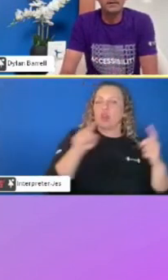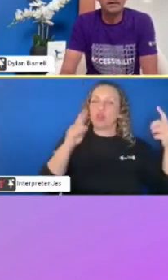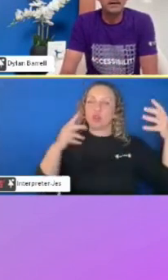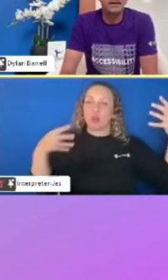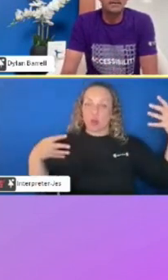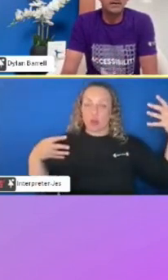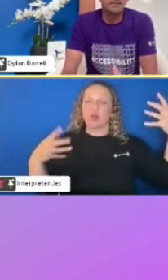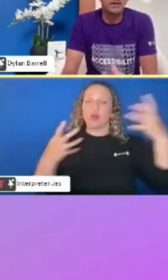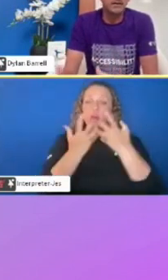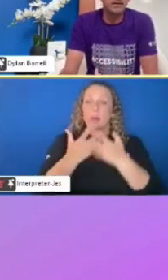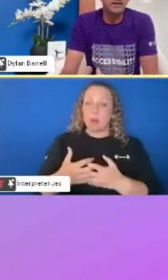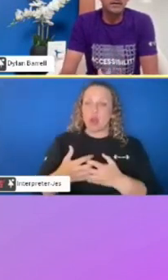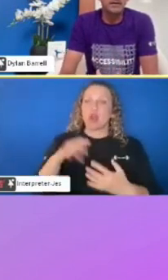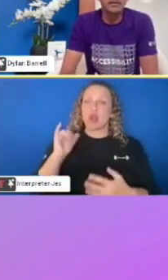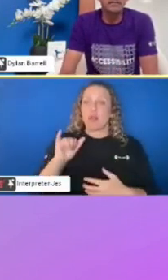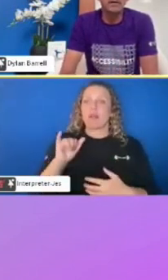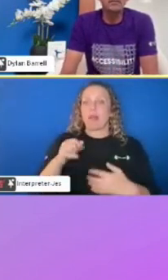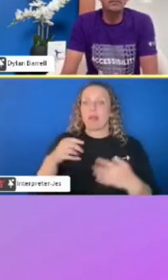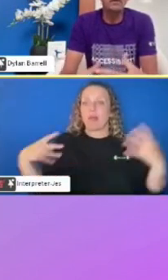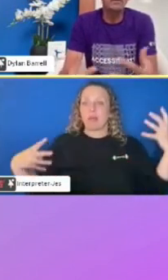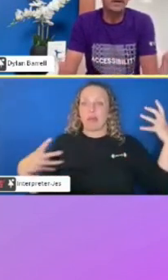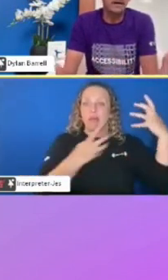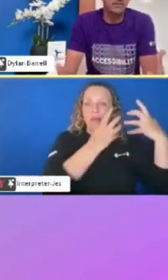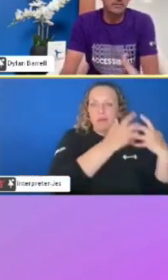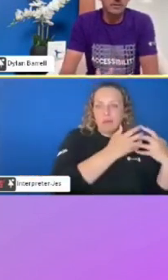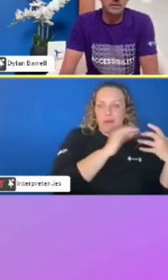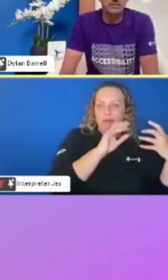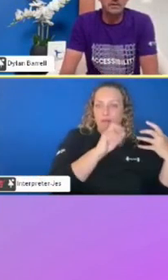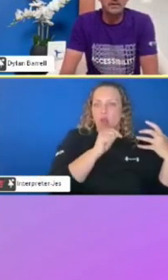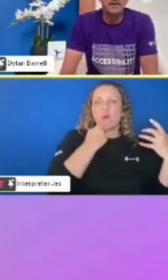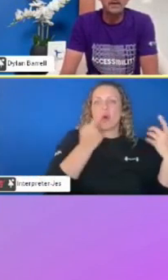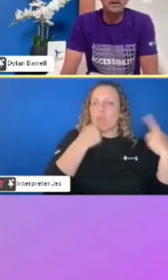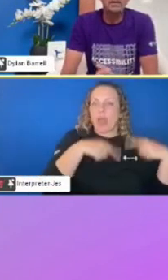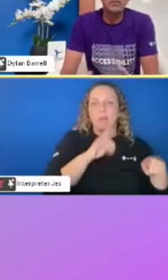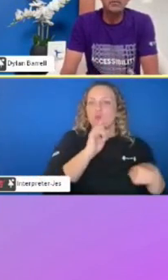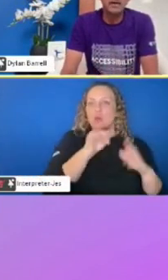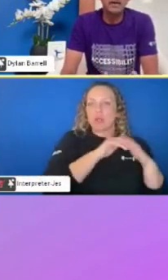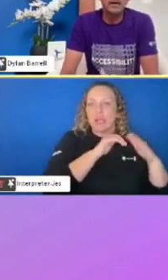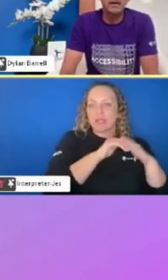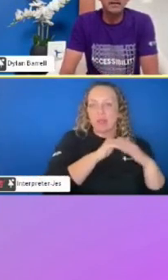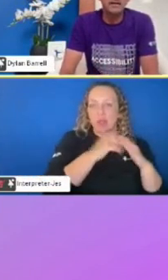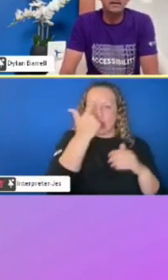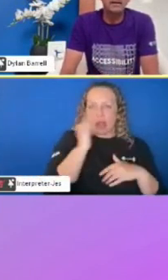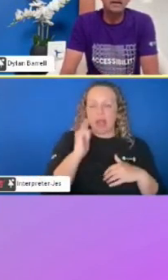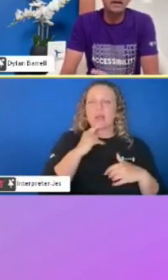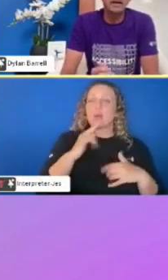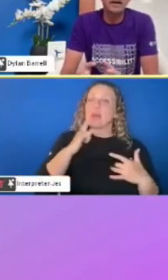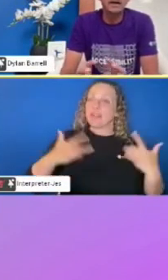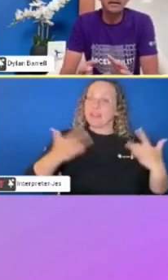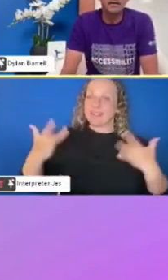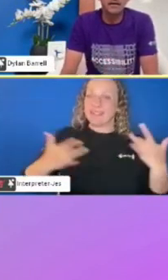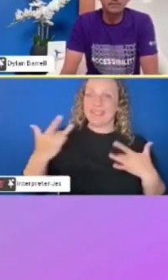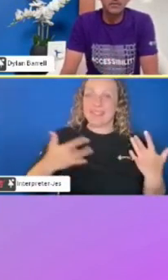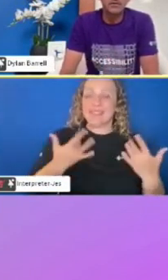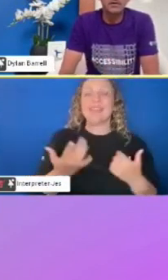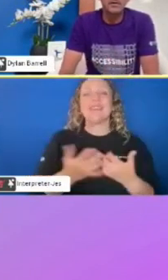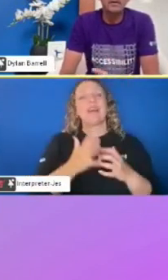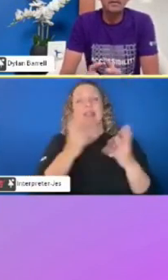that branch into the default branch, what is gonna happen to your accessibility. So it's really, really exciting. There's a lot more to it.